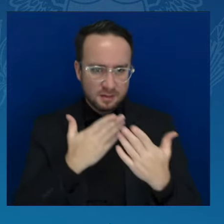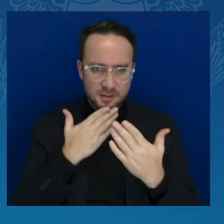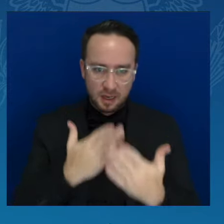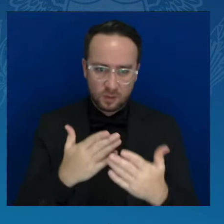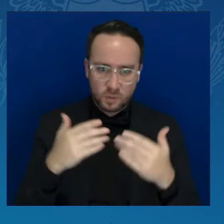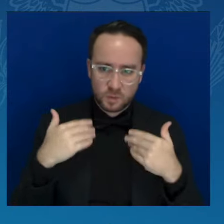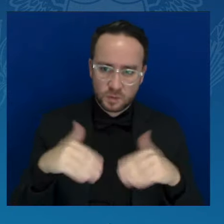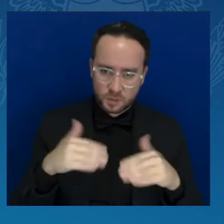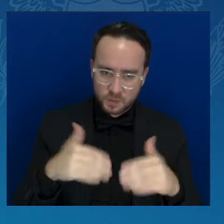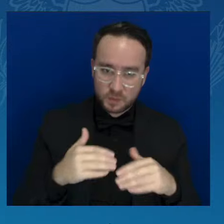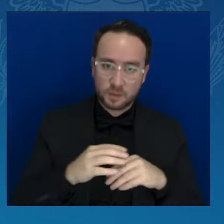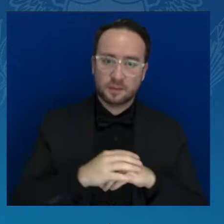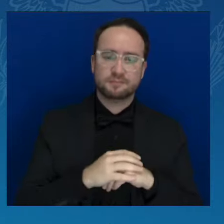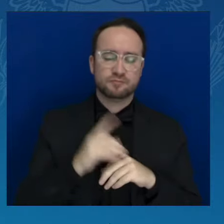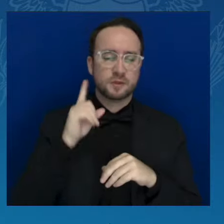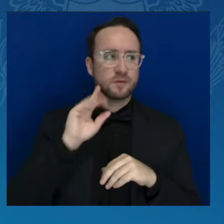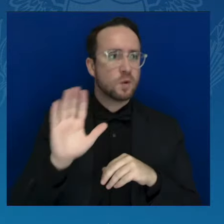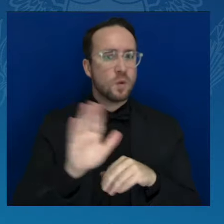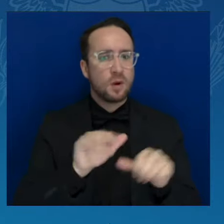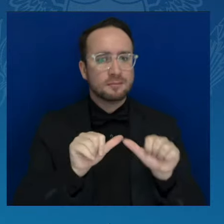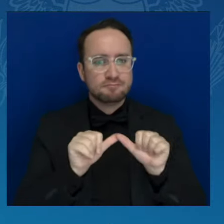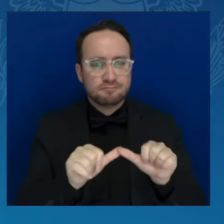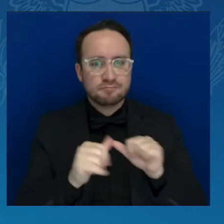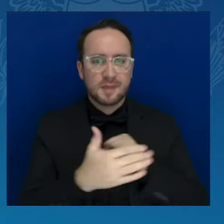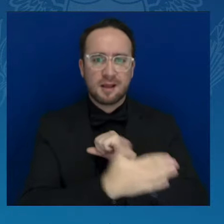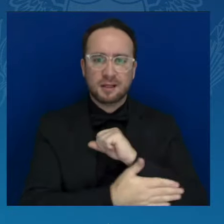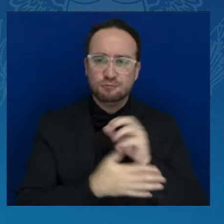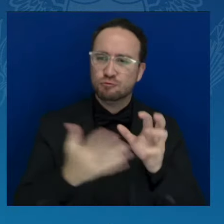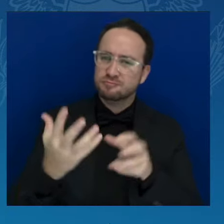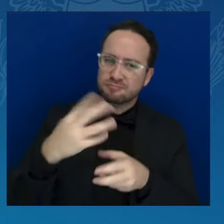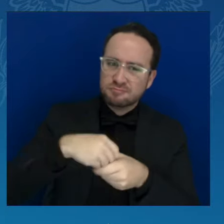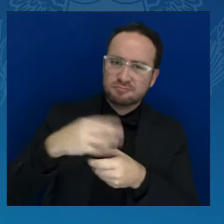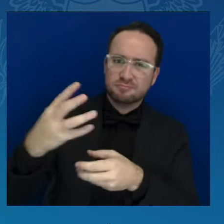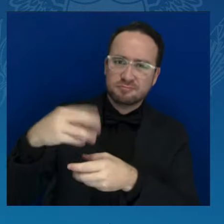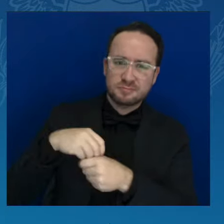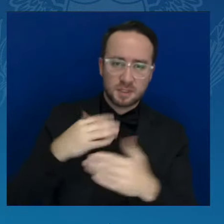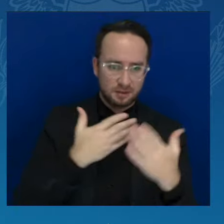We are determined to continue to expand this coalition and expand its areas of cooperation as well.